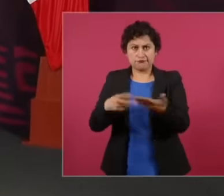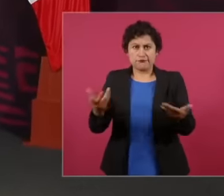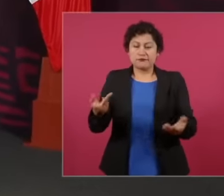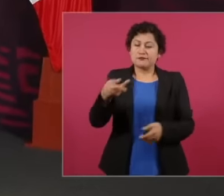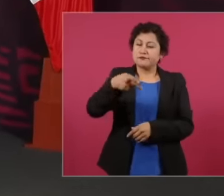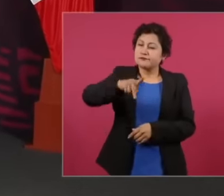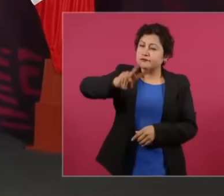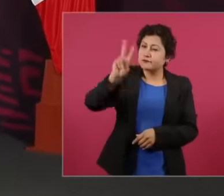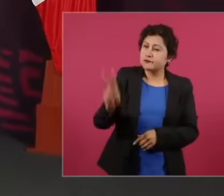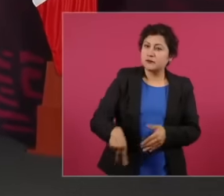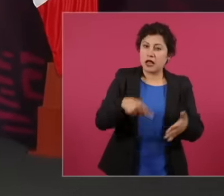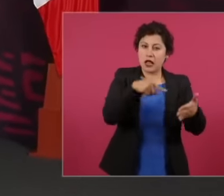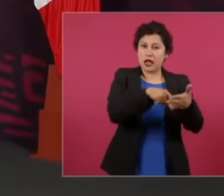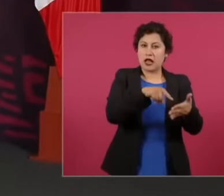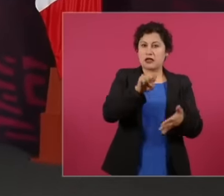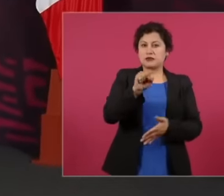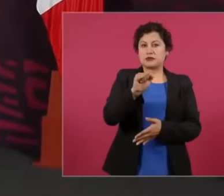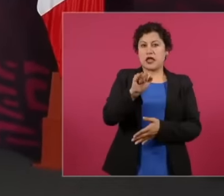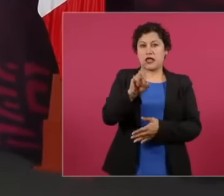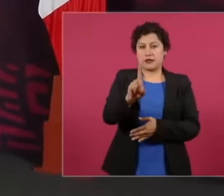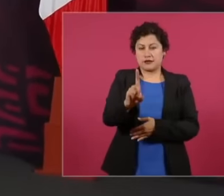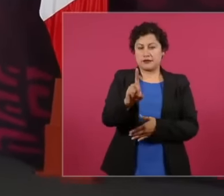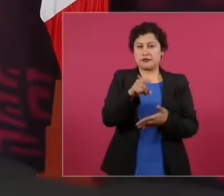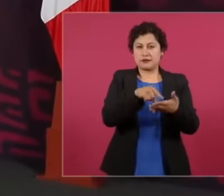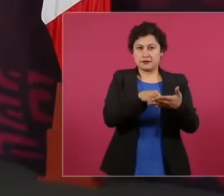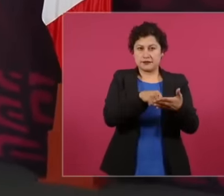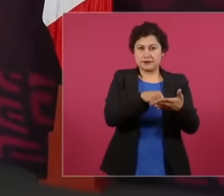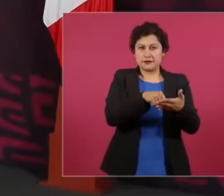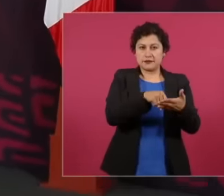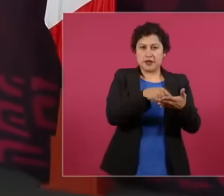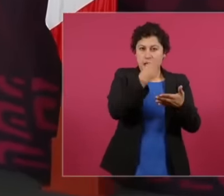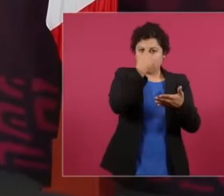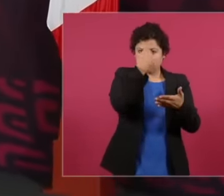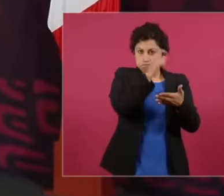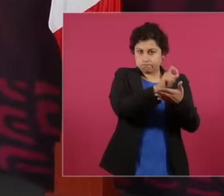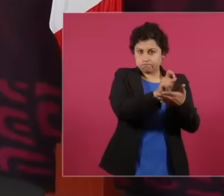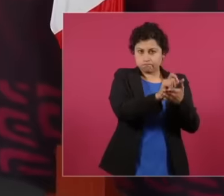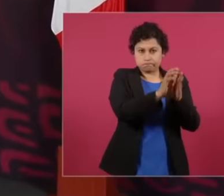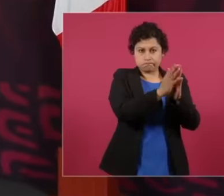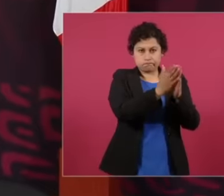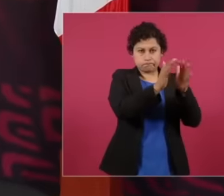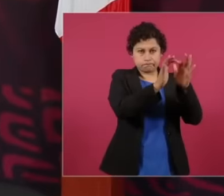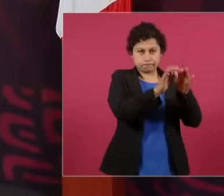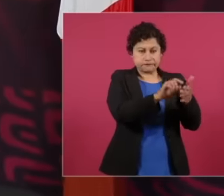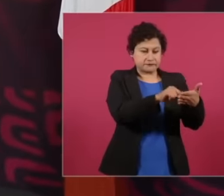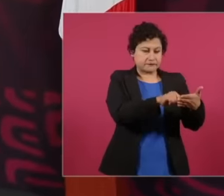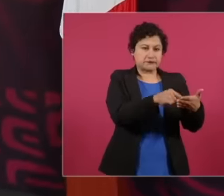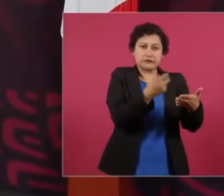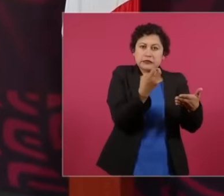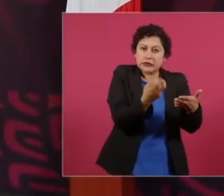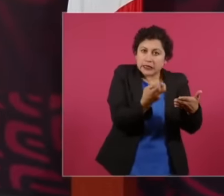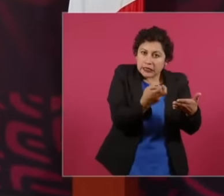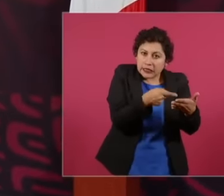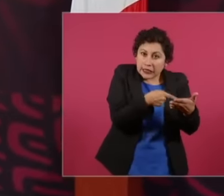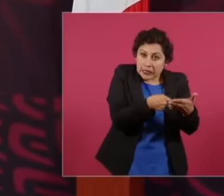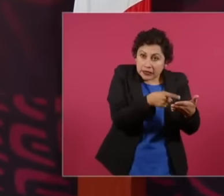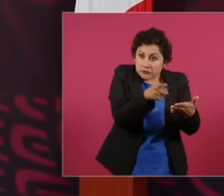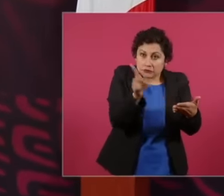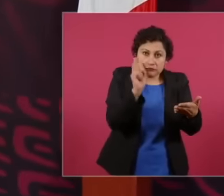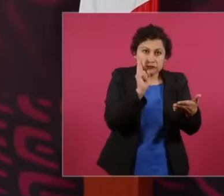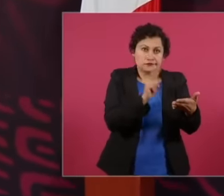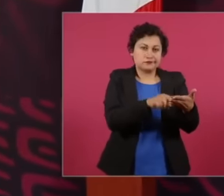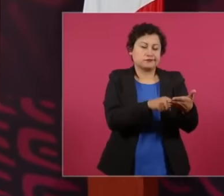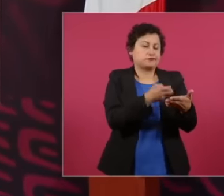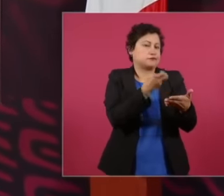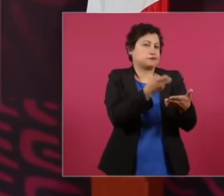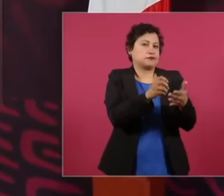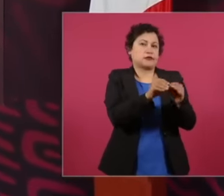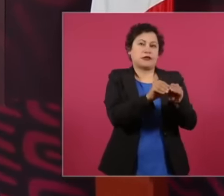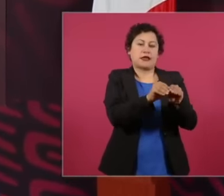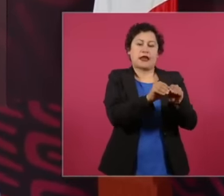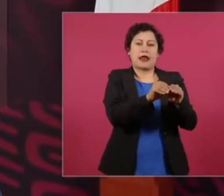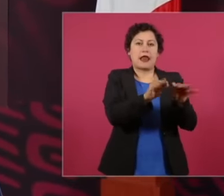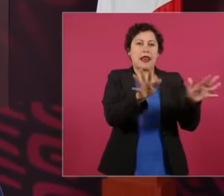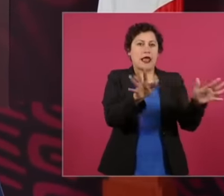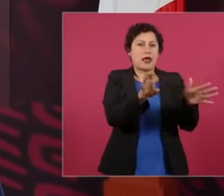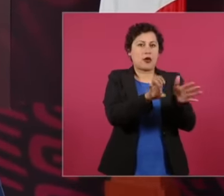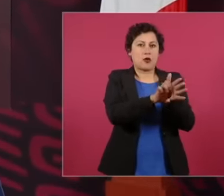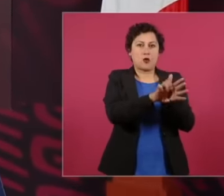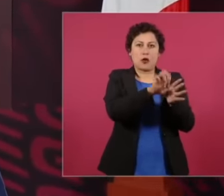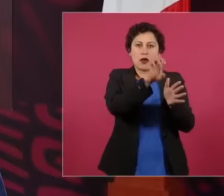uh, a clear example of the